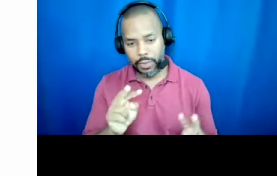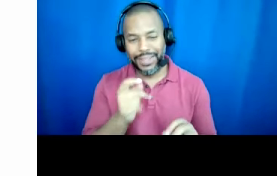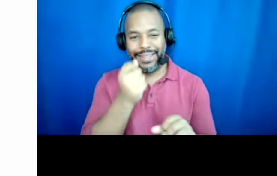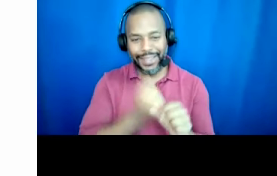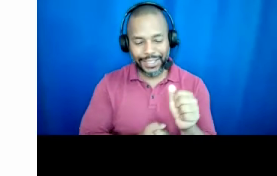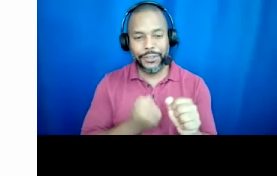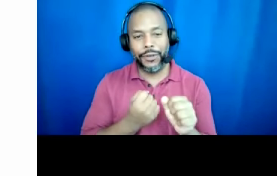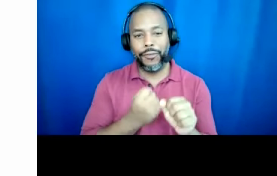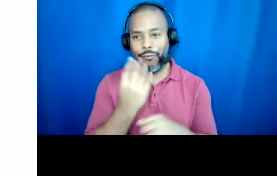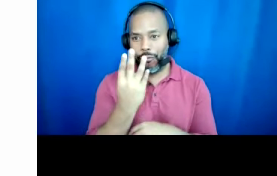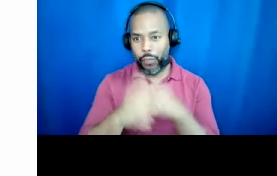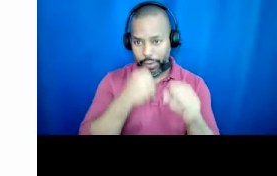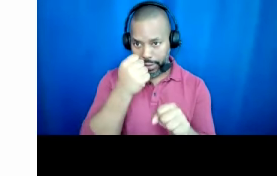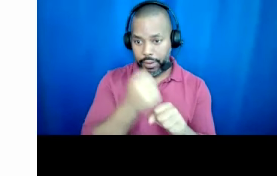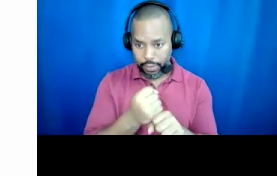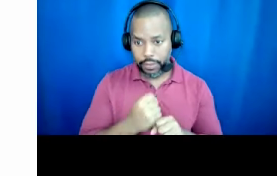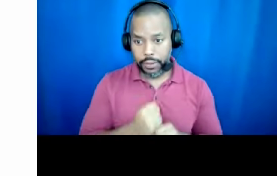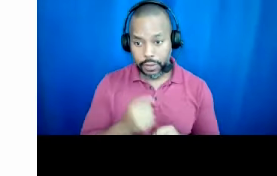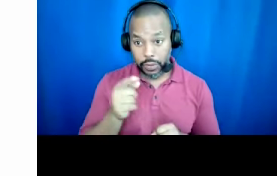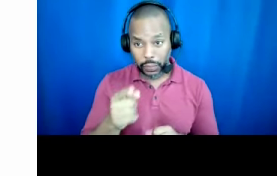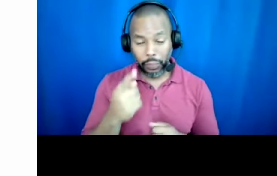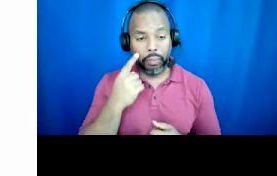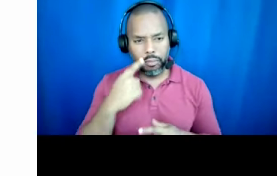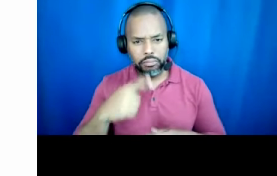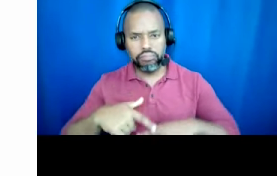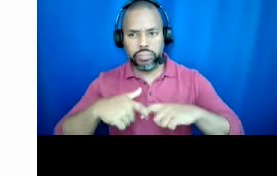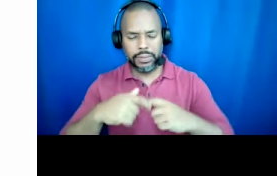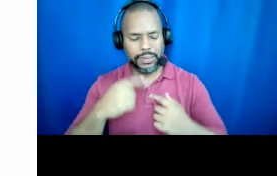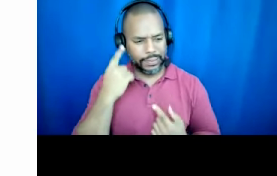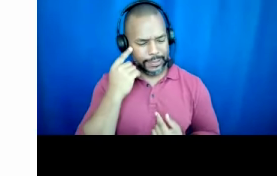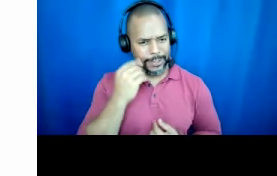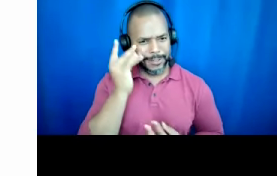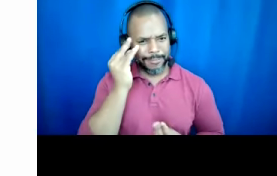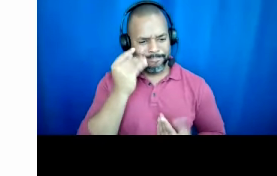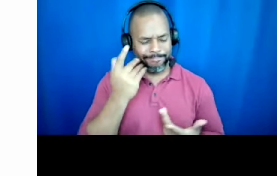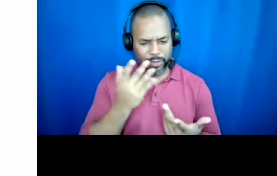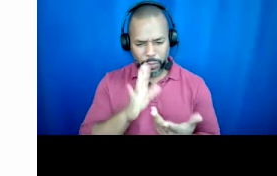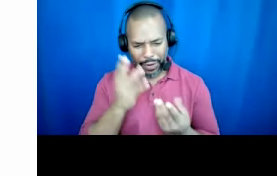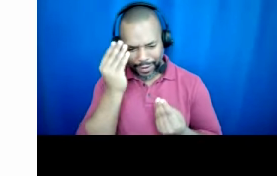you taking the time to think about what data you have to better understand